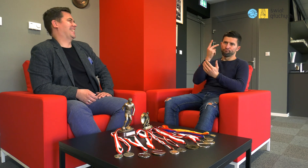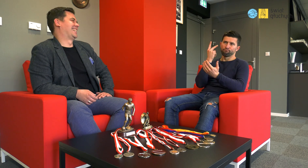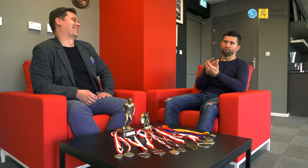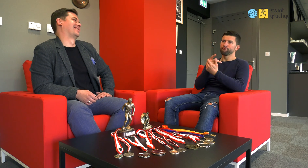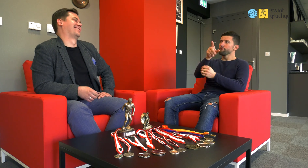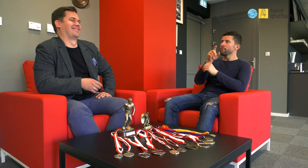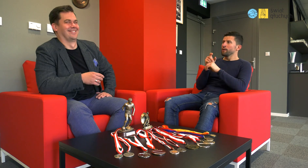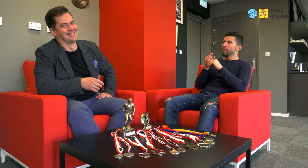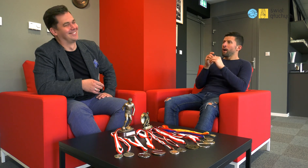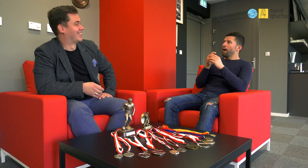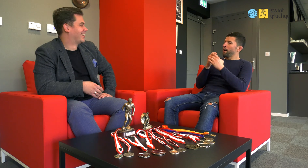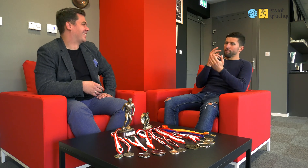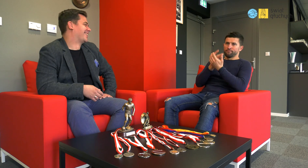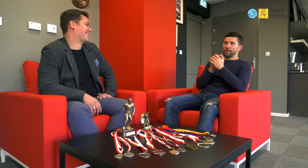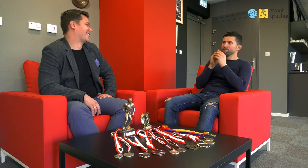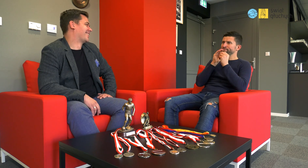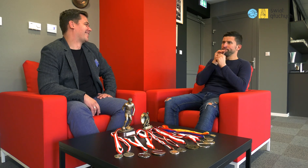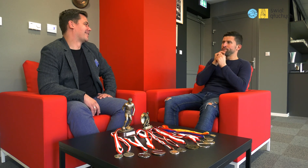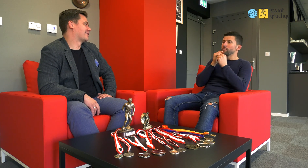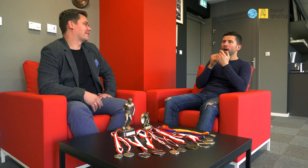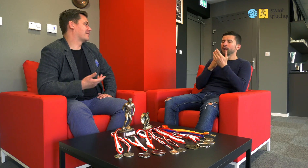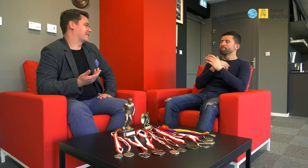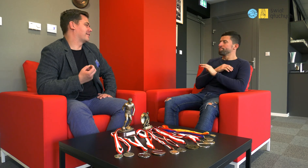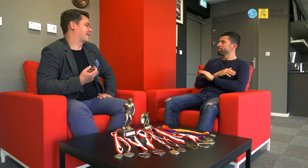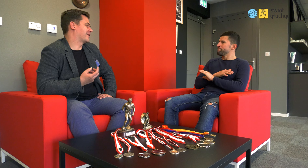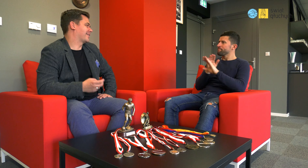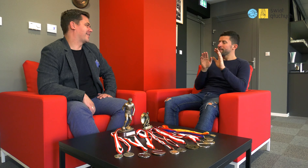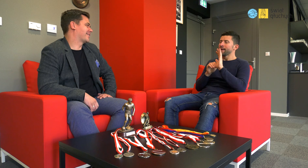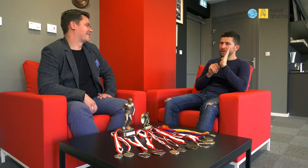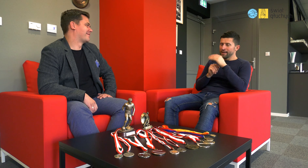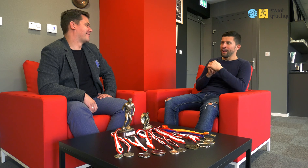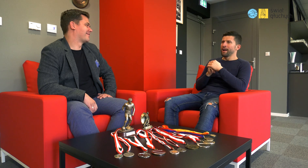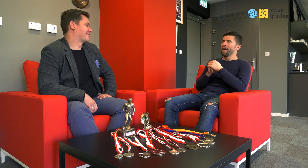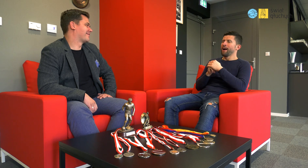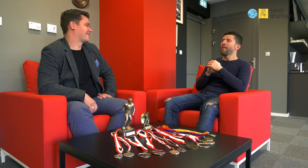I was getting very tired, I was not able to understand him.